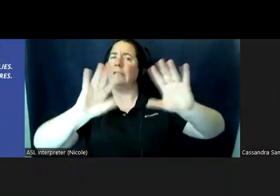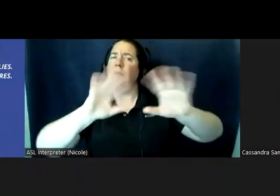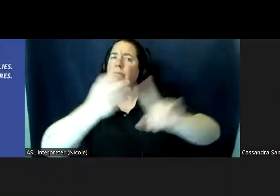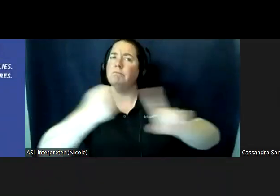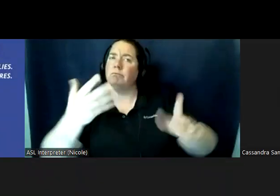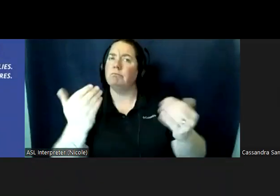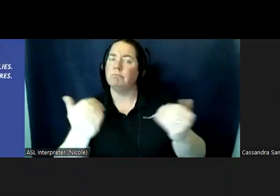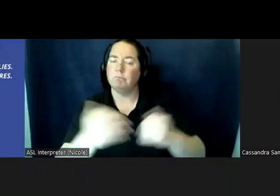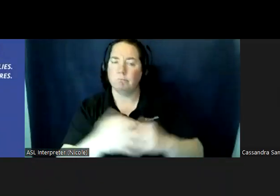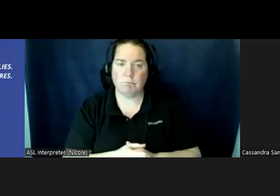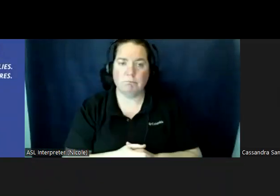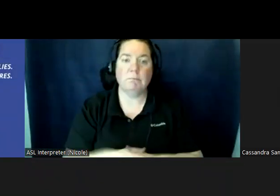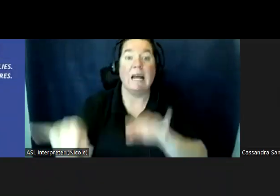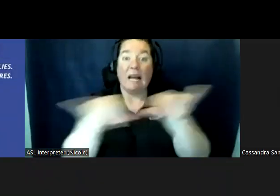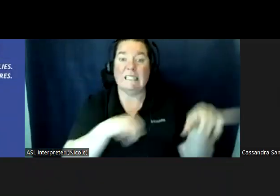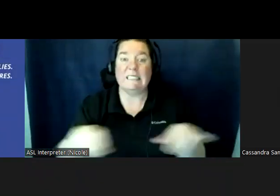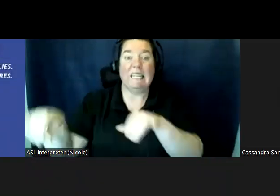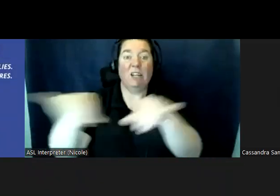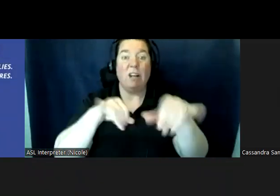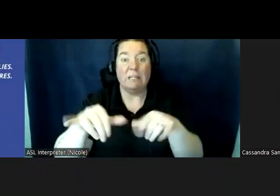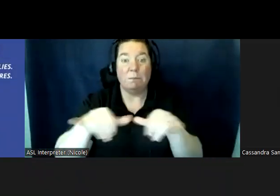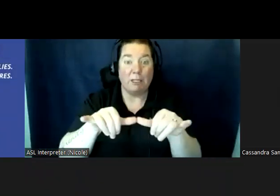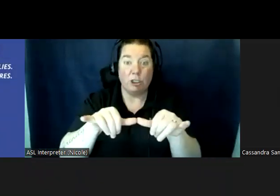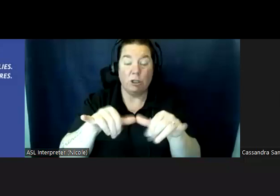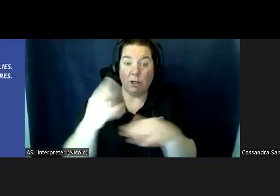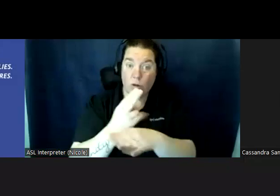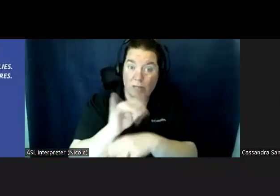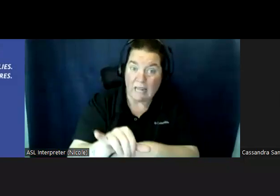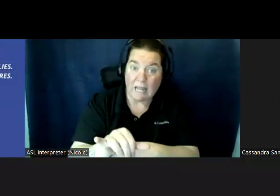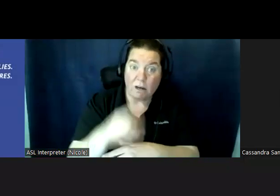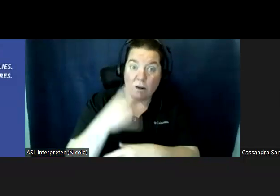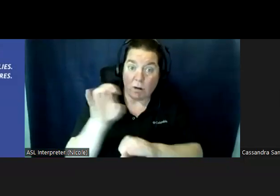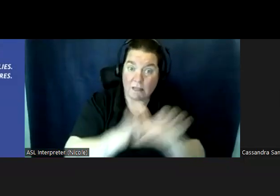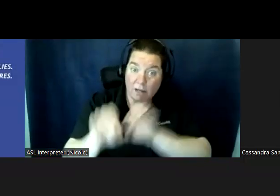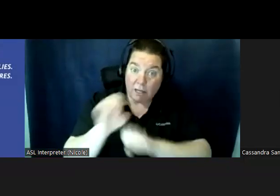on a standardized measure if that's part of what's being included for the evaluation package in the